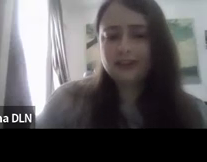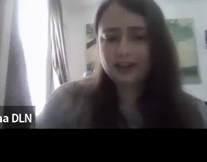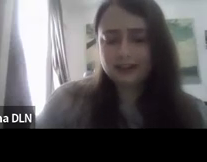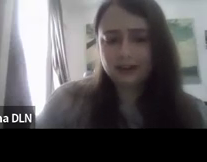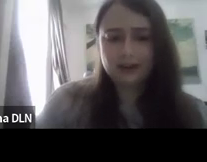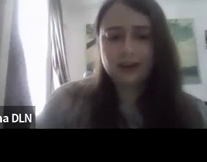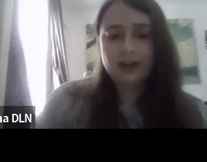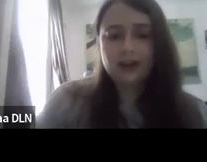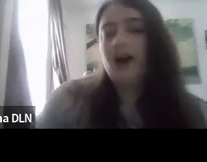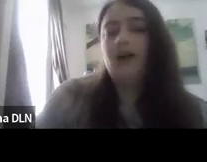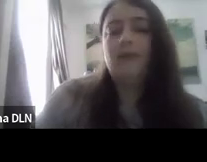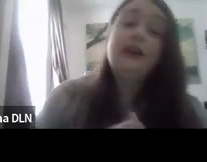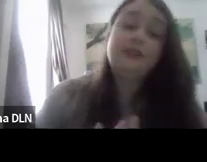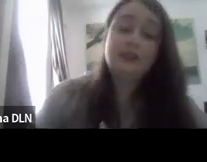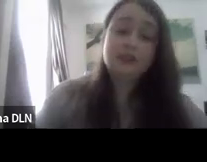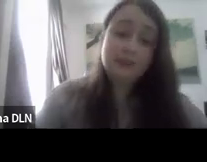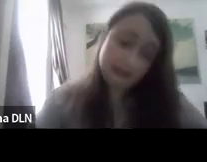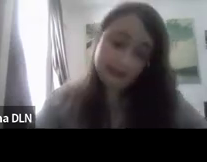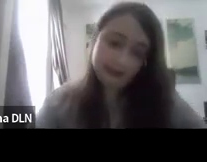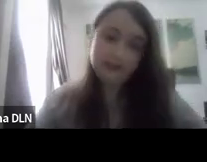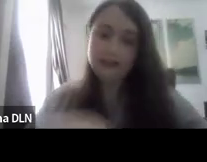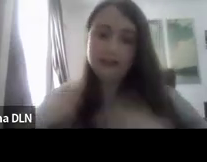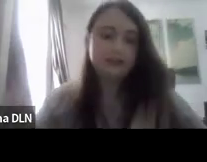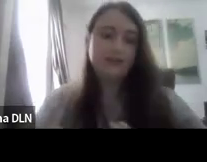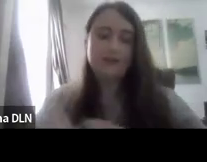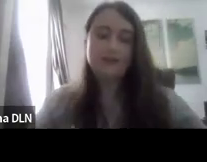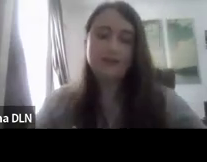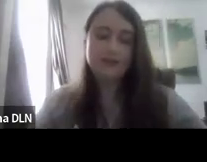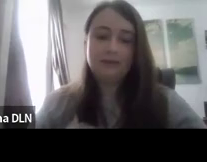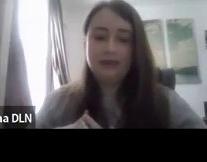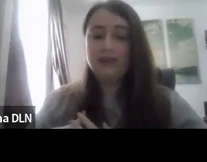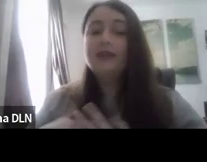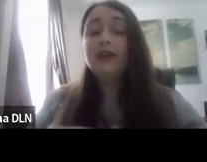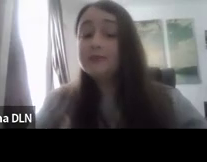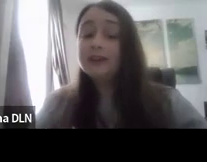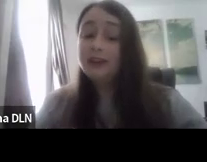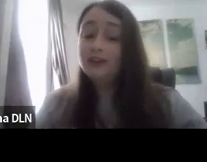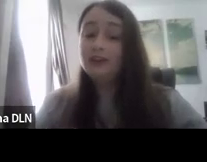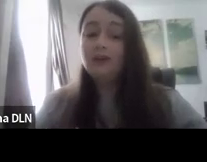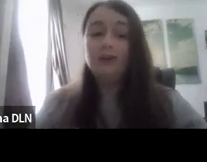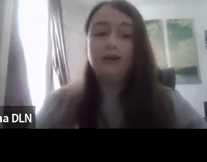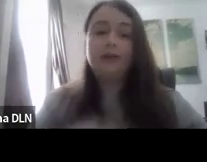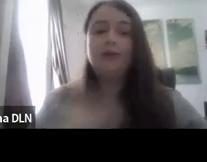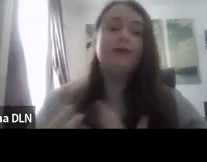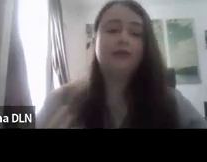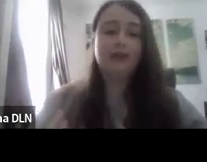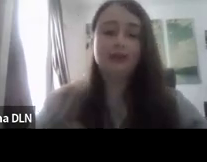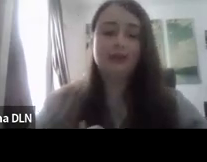English accent. And as Chris made clear, self-advocacy shouldn't be the expectation, but my part of this event is